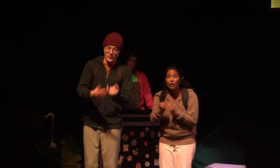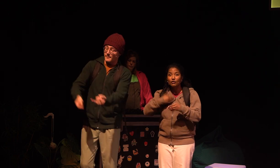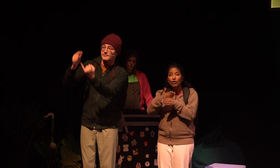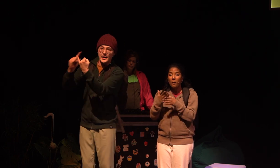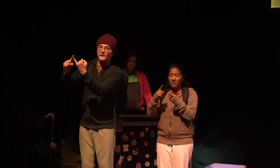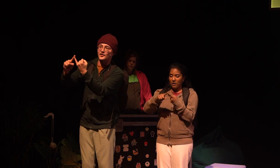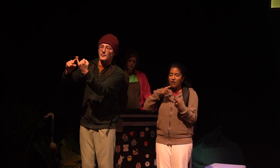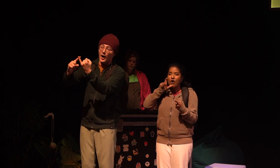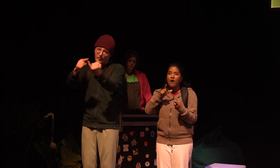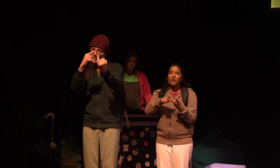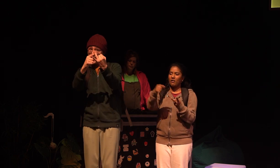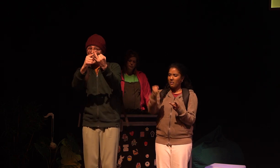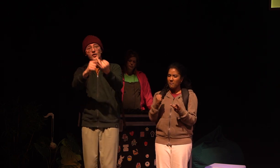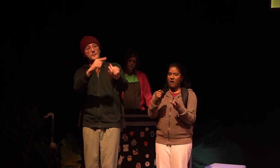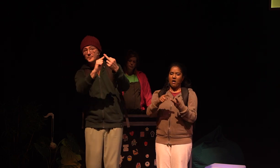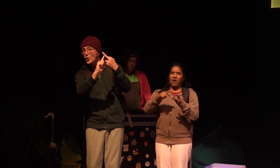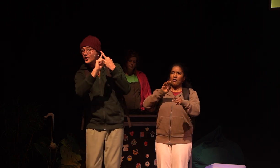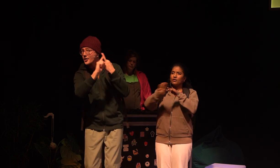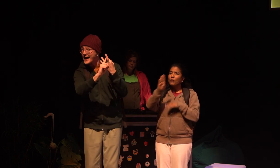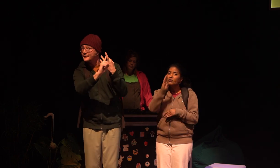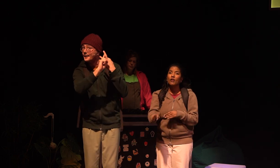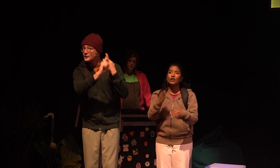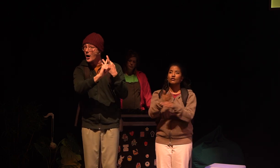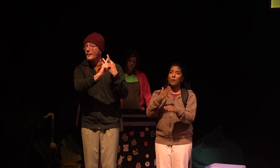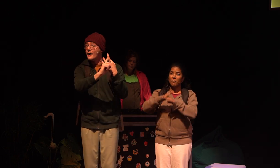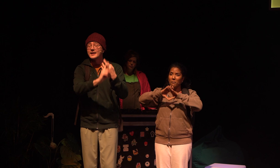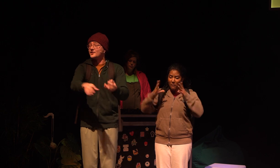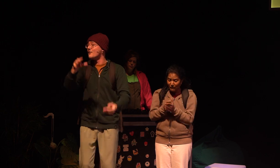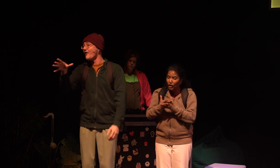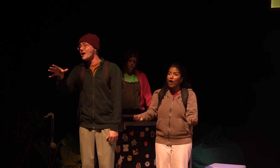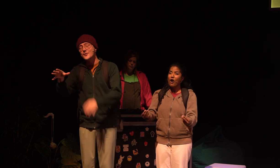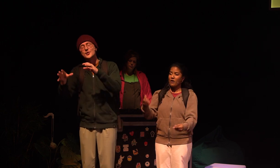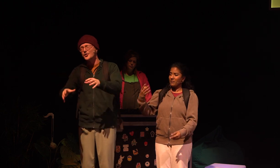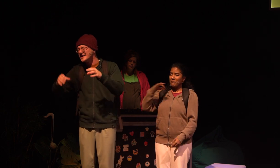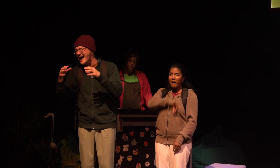all: me coffee shop job, me bar job, me Sports Direct job, there's no furlough, no